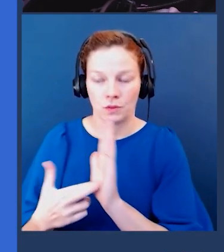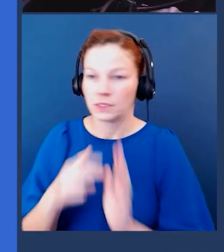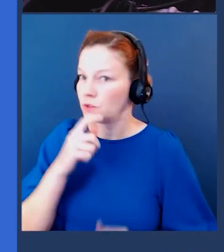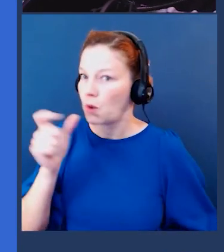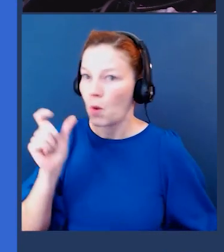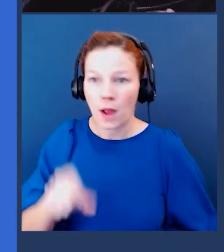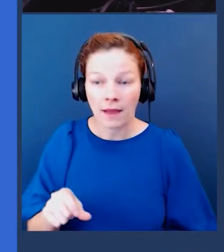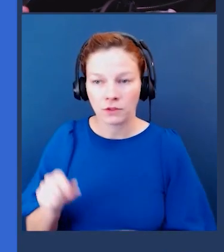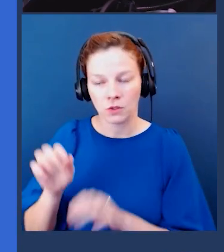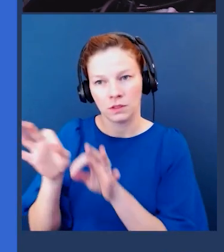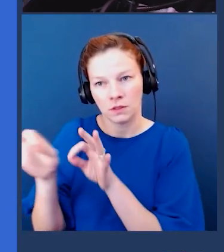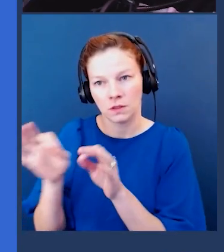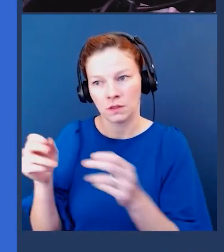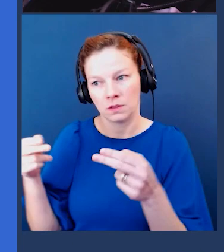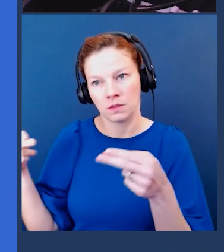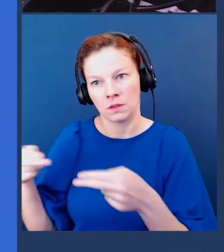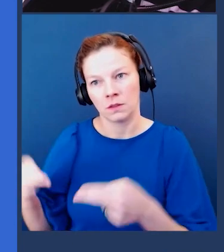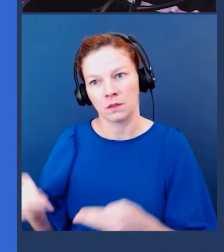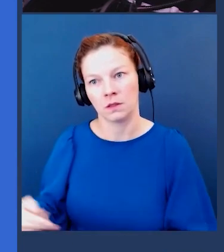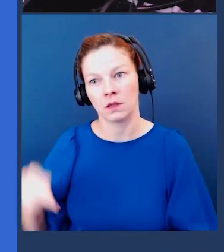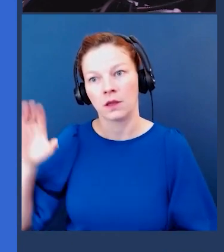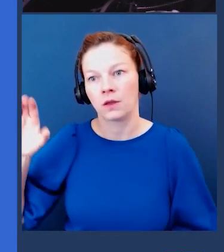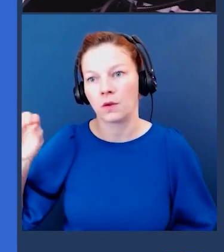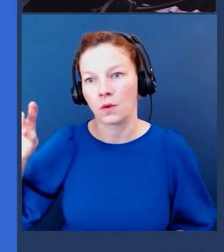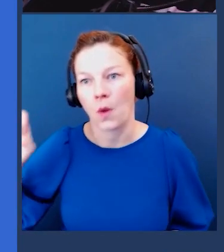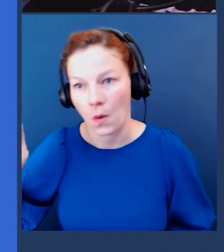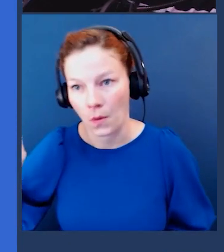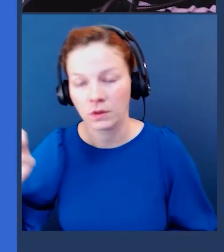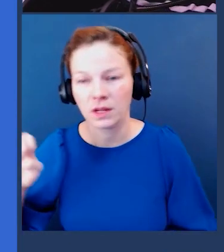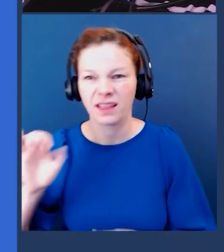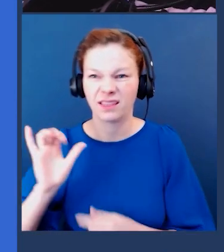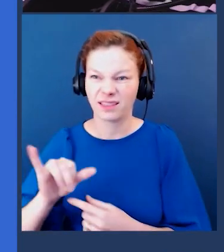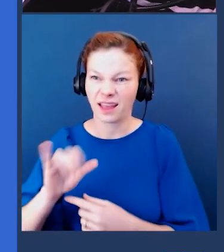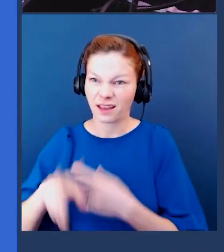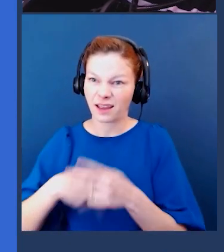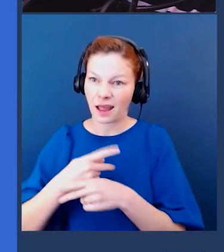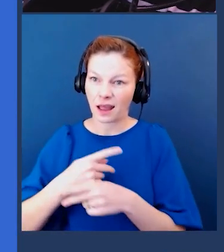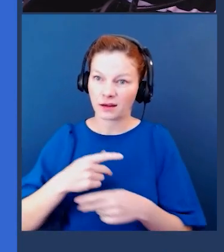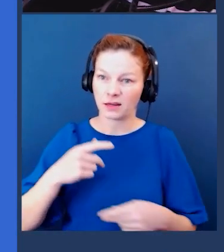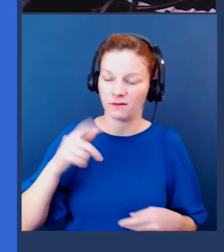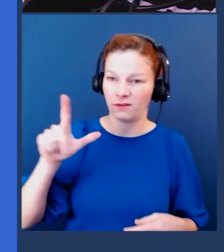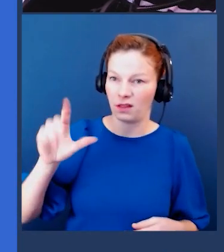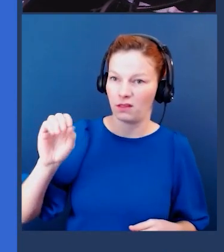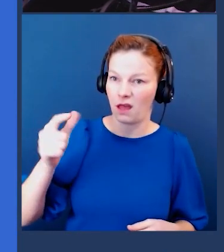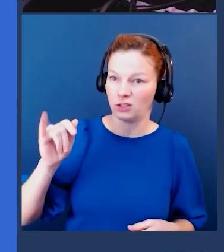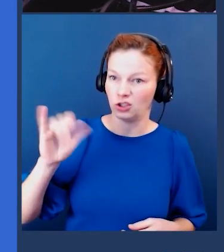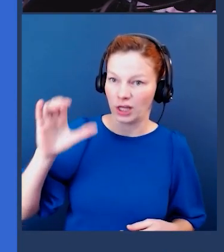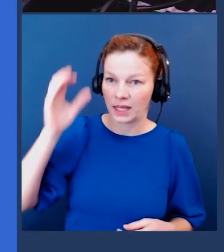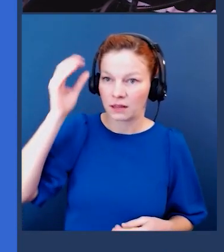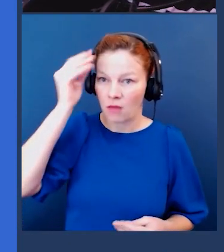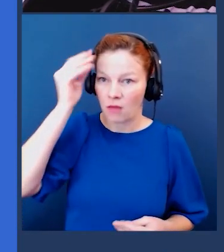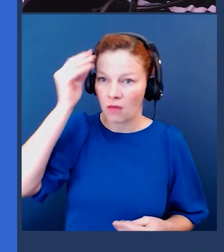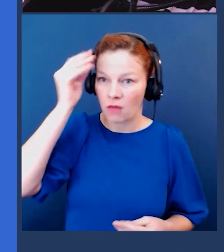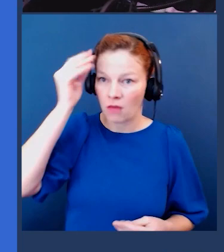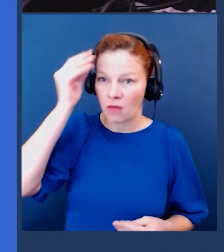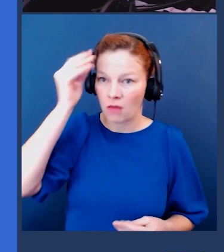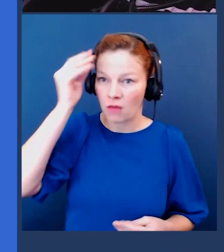There's a lot of that logic that now you don't have to like manually do it, but you will do it live in the structure.